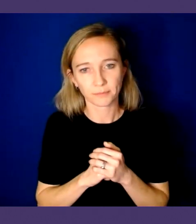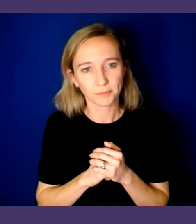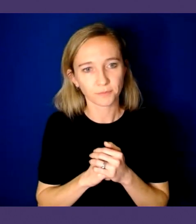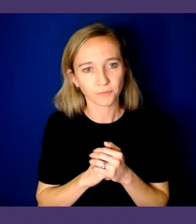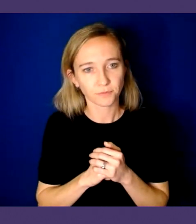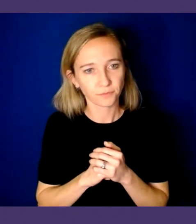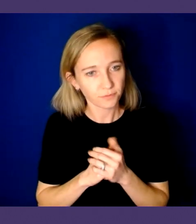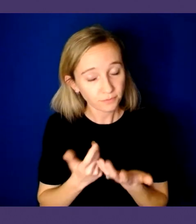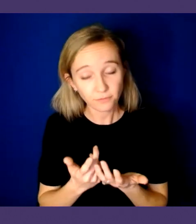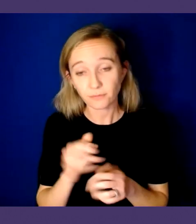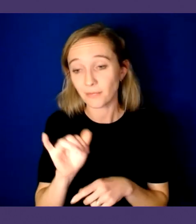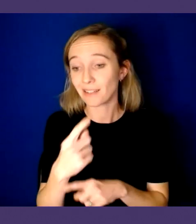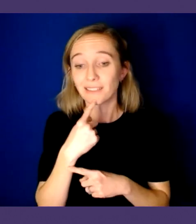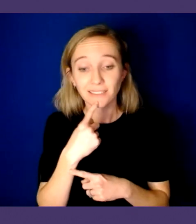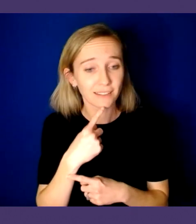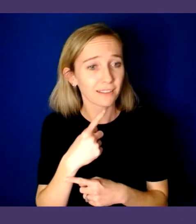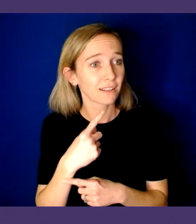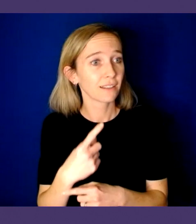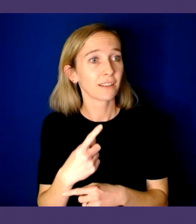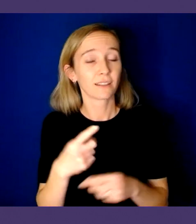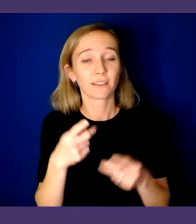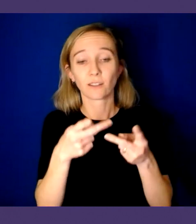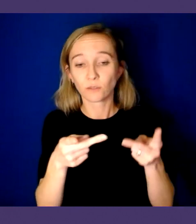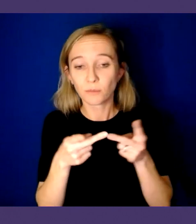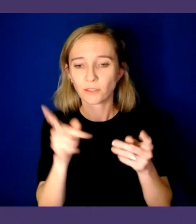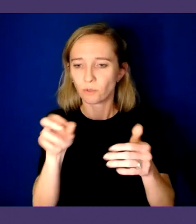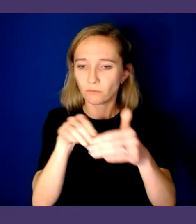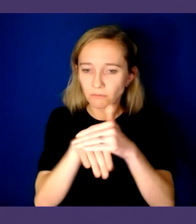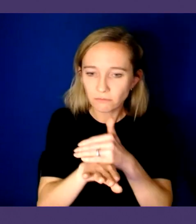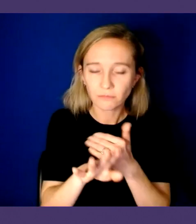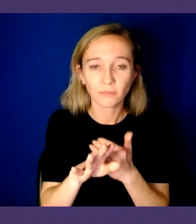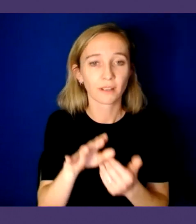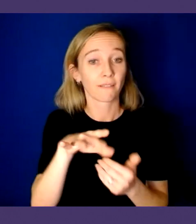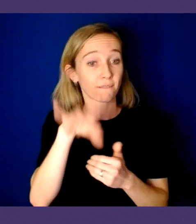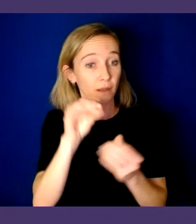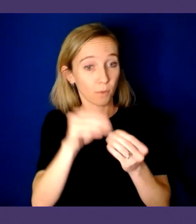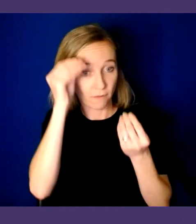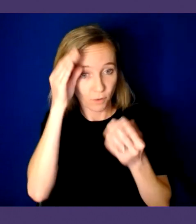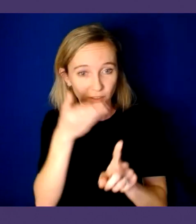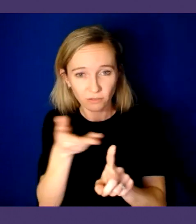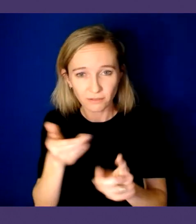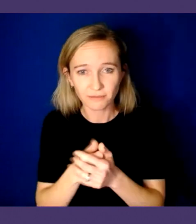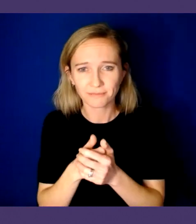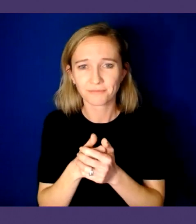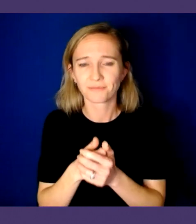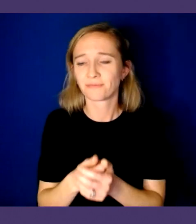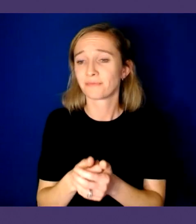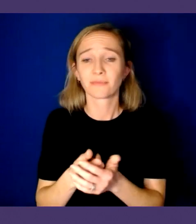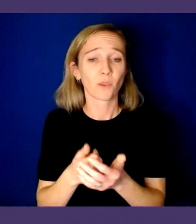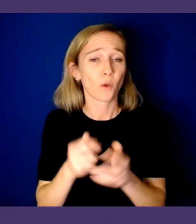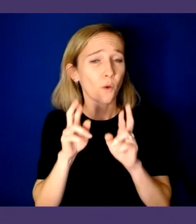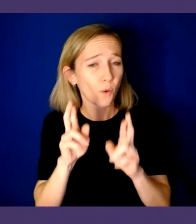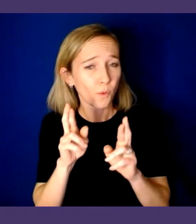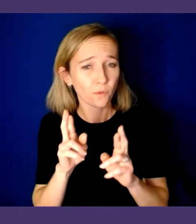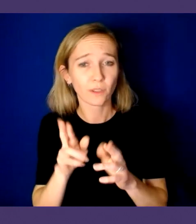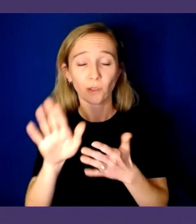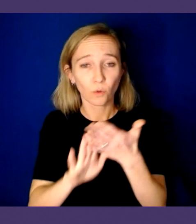places to go to find more information. Hopefully, there are places on your own campus if you're an educator, teaching centers, etc,